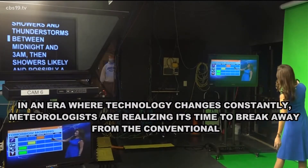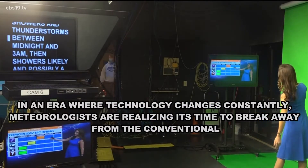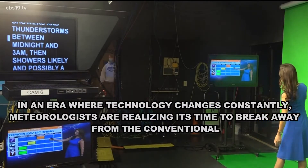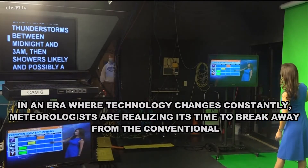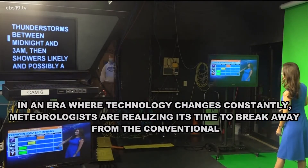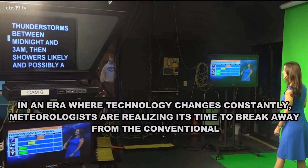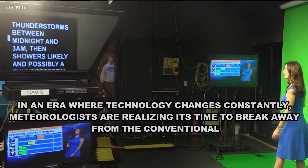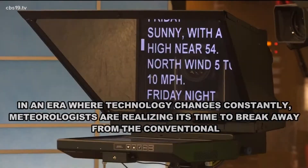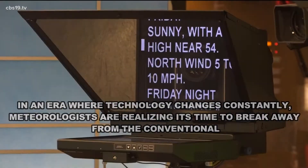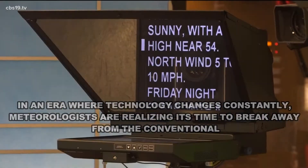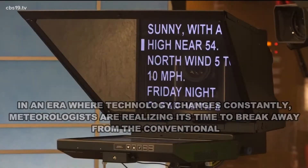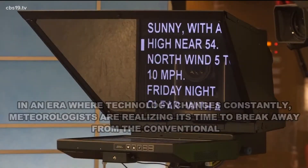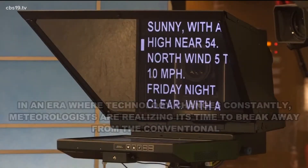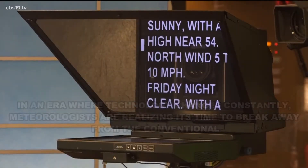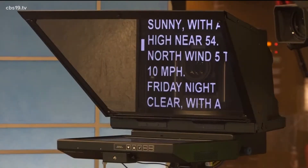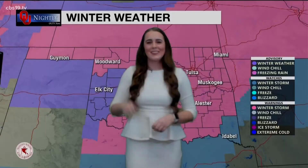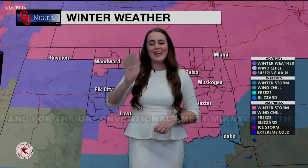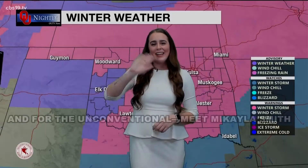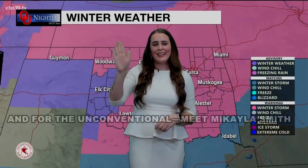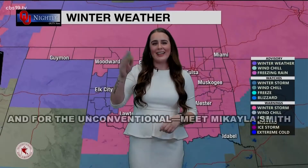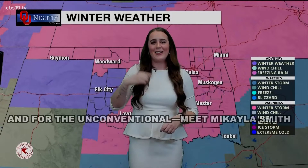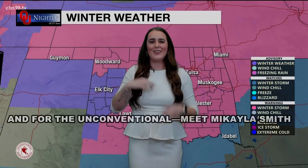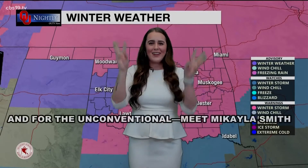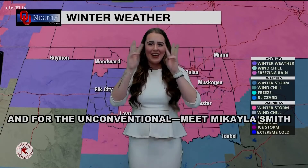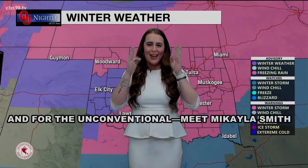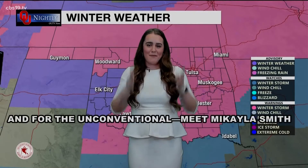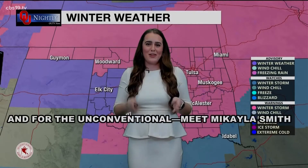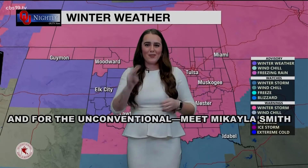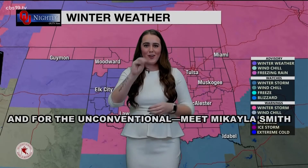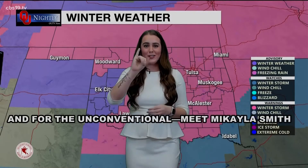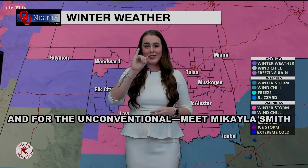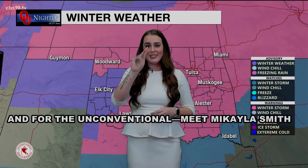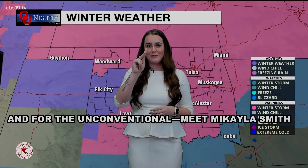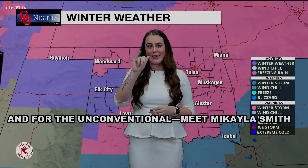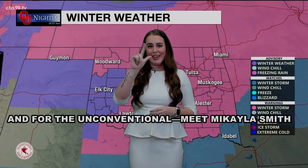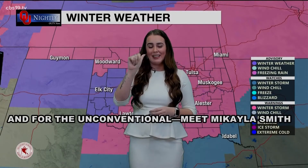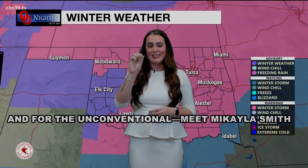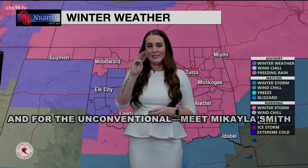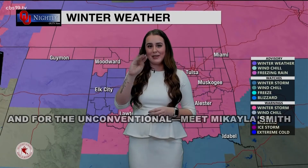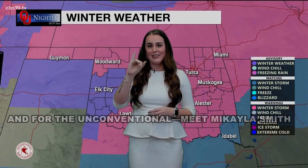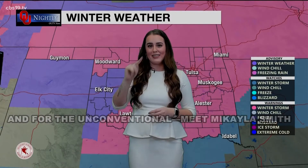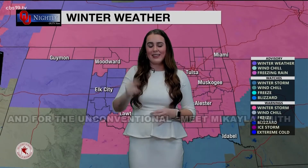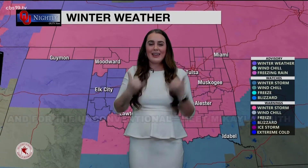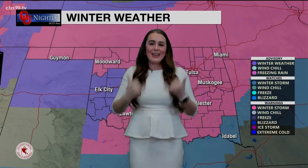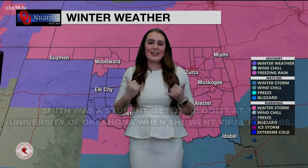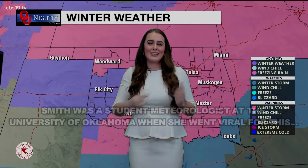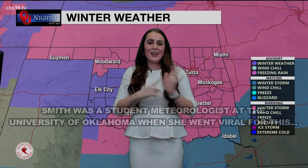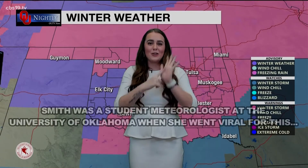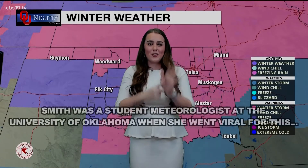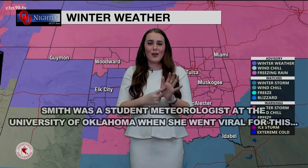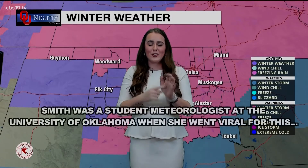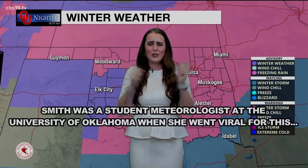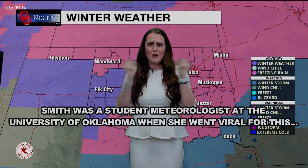to break away from the conventional and for the unconventional meet. Michaela Smith Smith was a student meteorologist at the